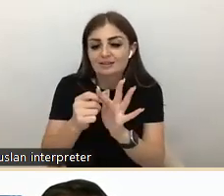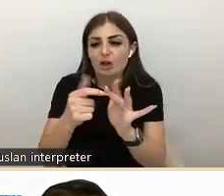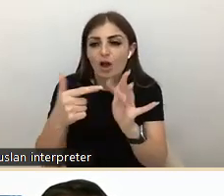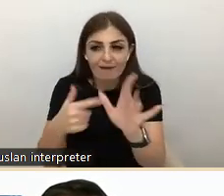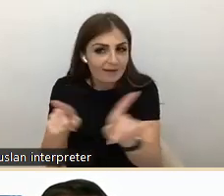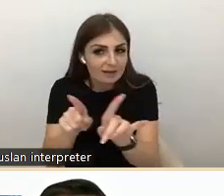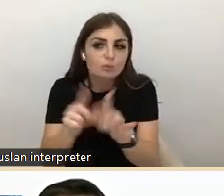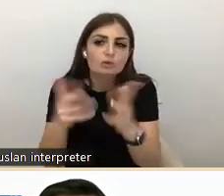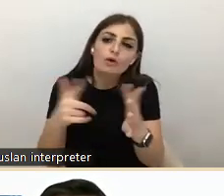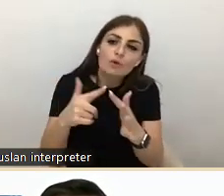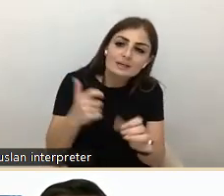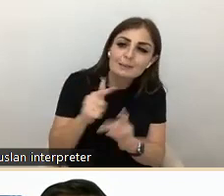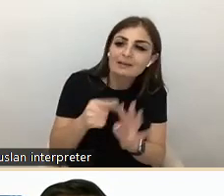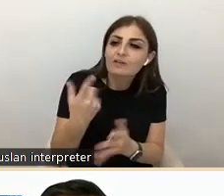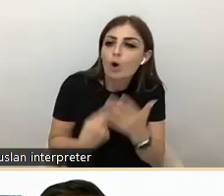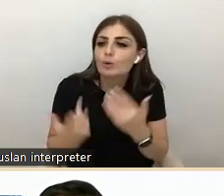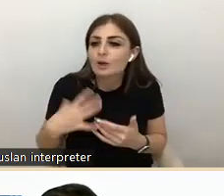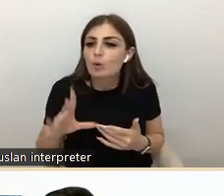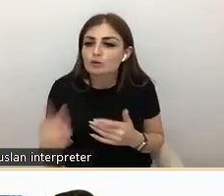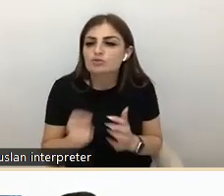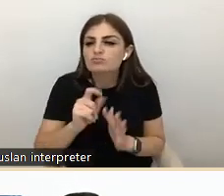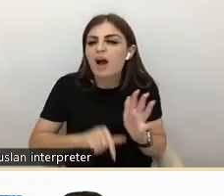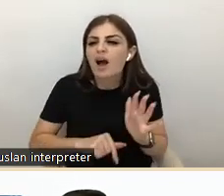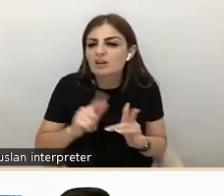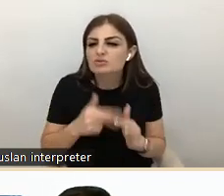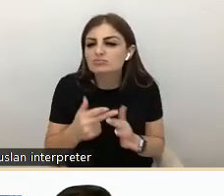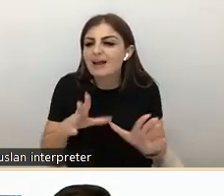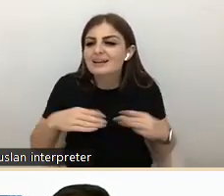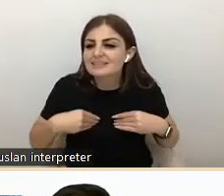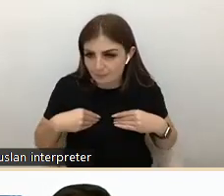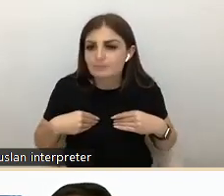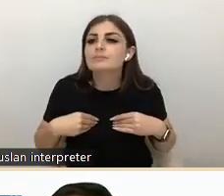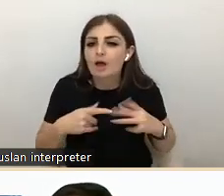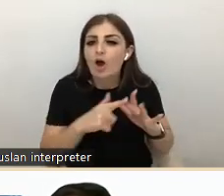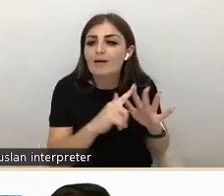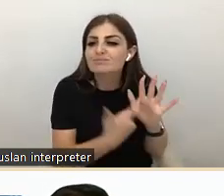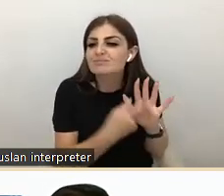For example, if you only wanted to partially accept the Independent Expert’s recommendation,